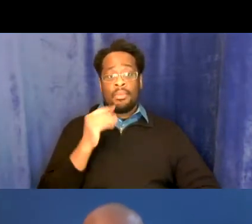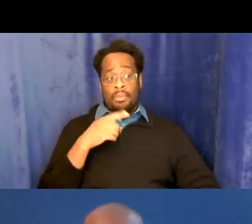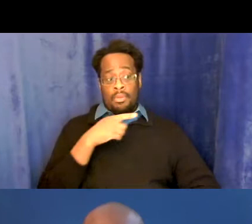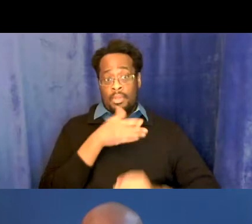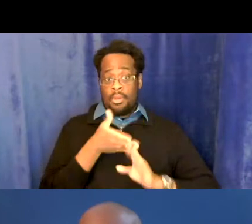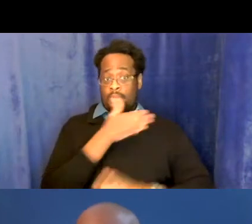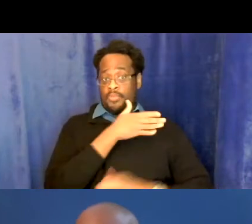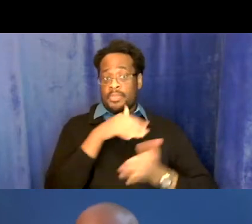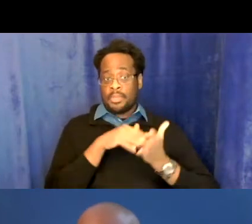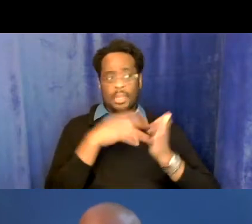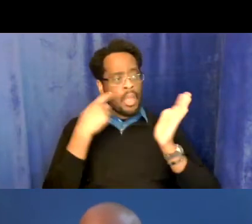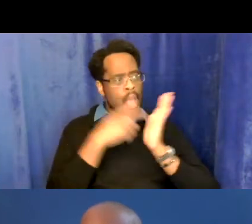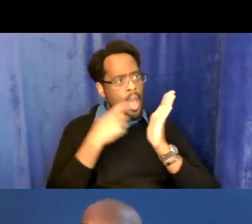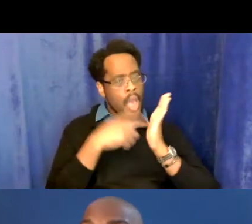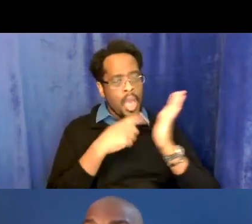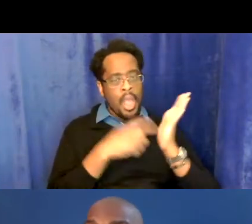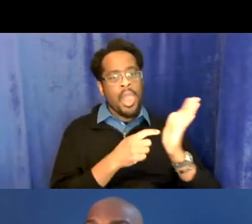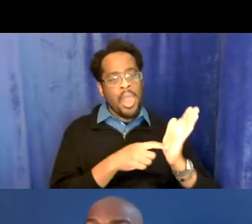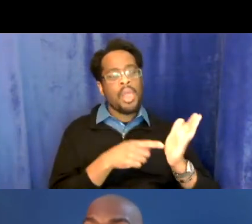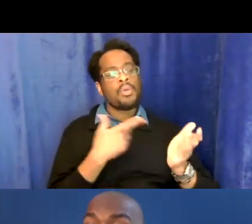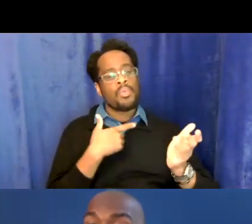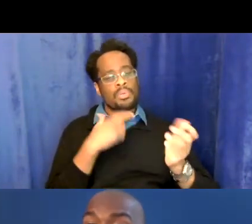We're going to do an interpreter switch, okay?